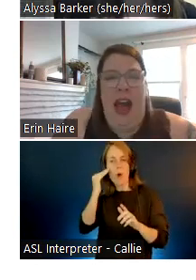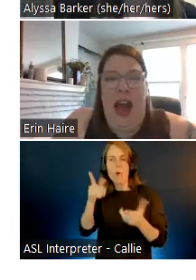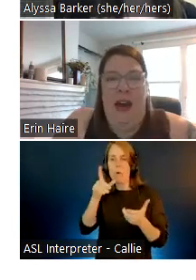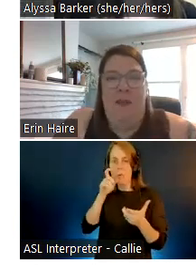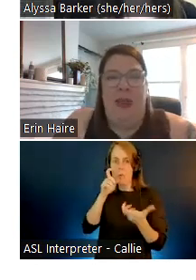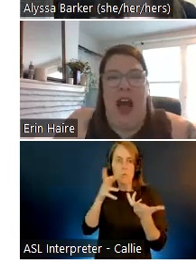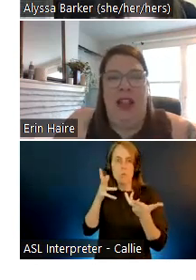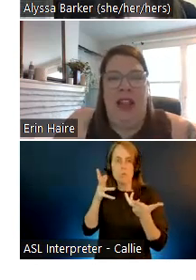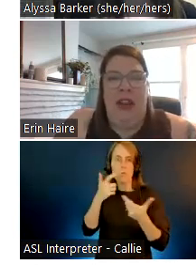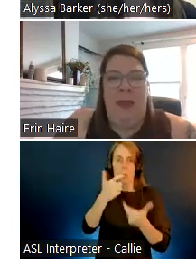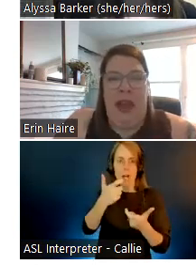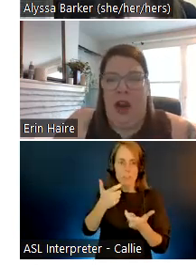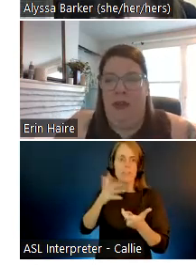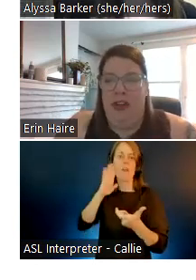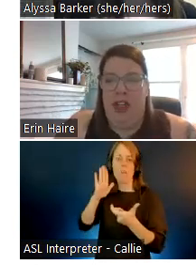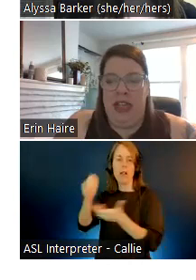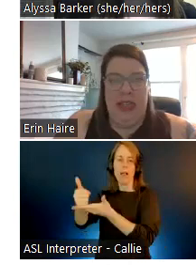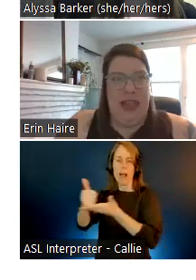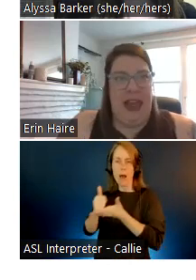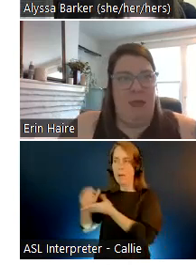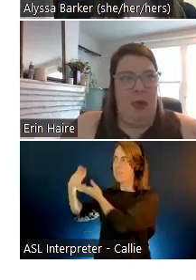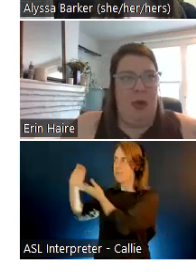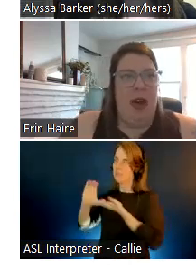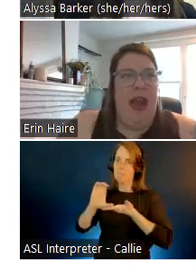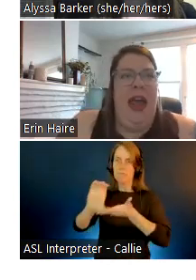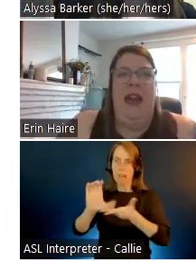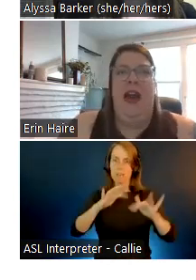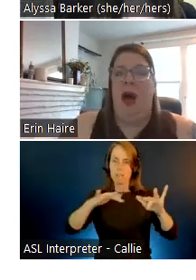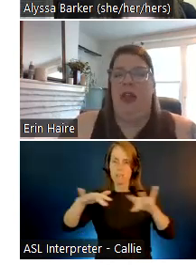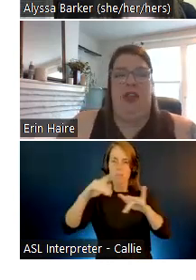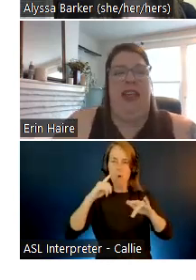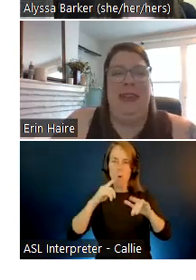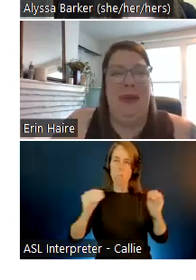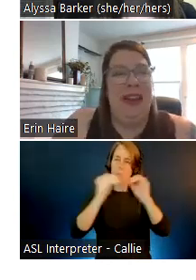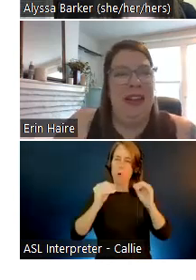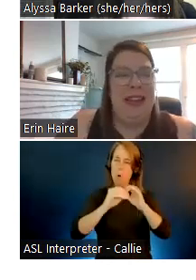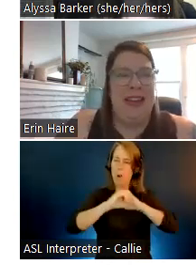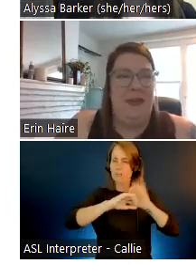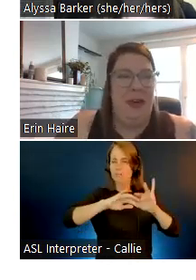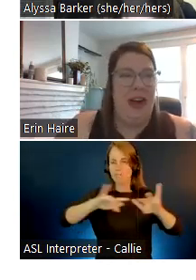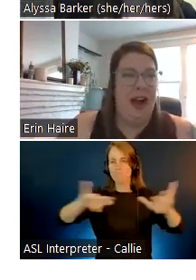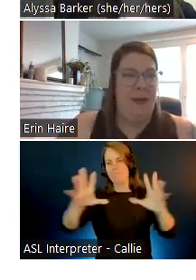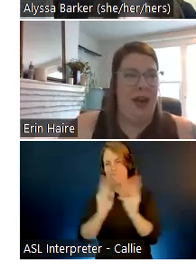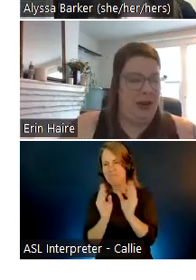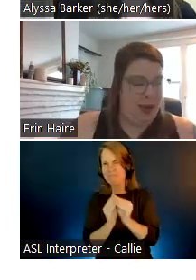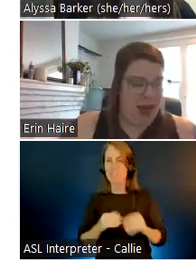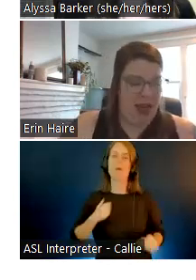um i'll leave it up there for just a second more and Pete and Alyssa for um having to butt in